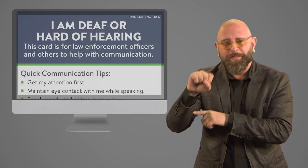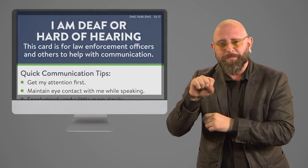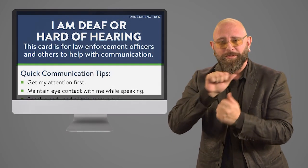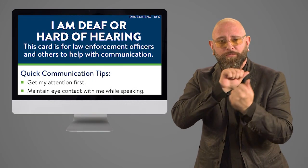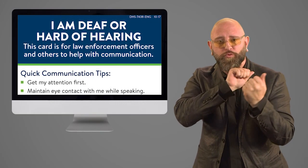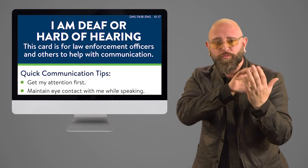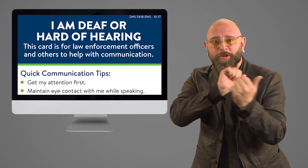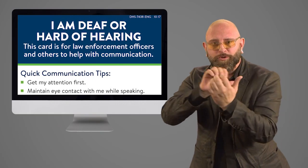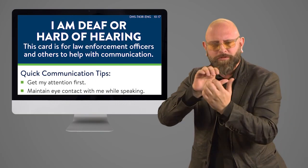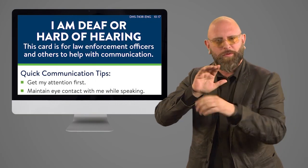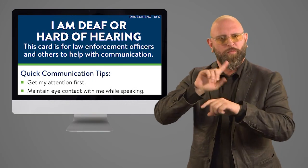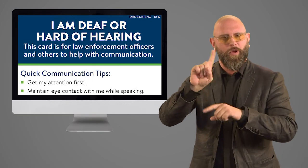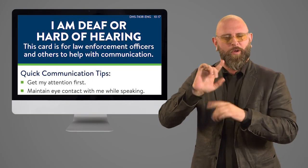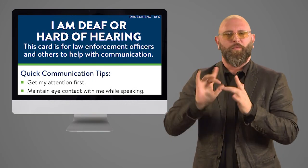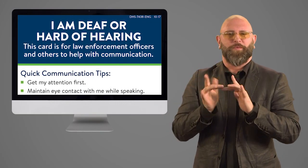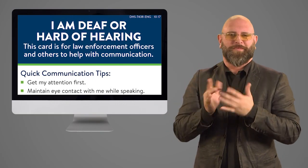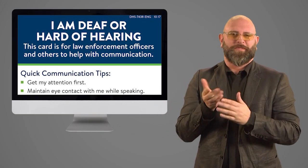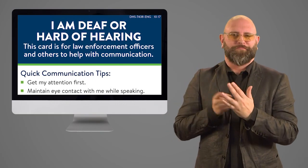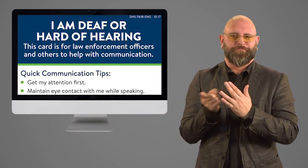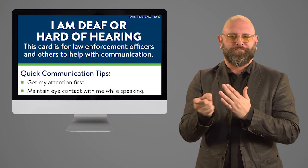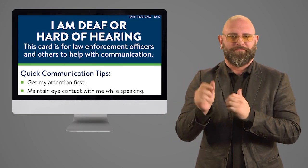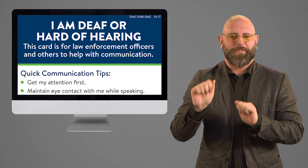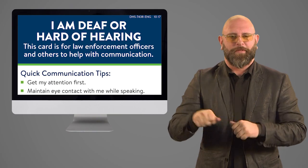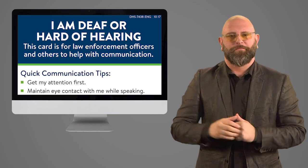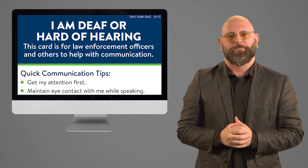You will find more communication tips and strategies on the website.